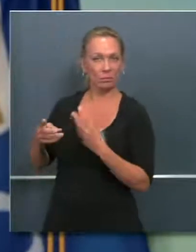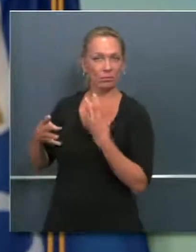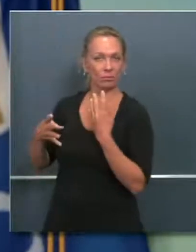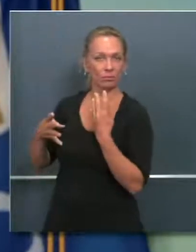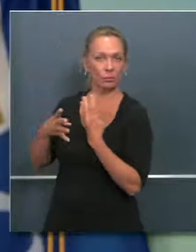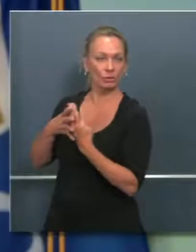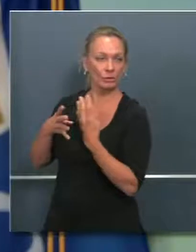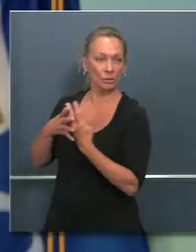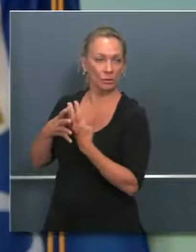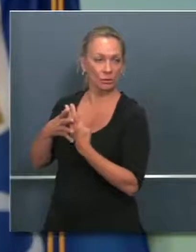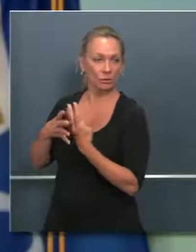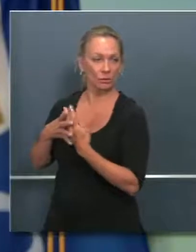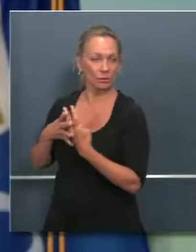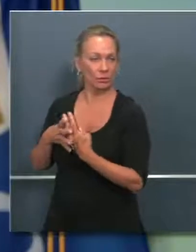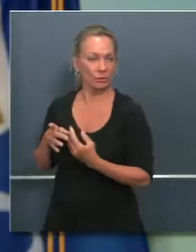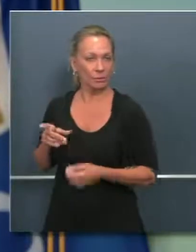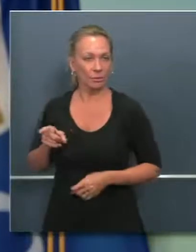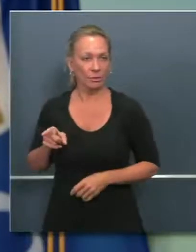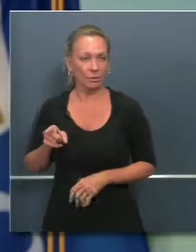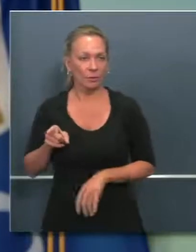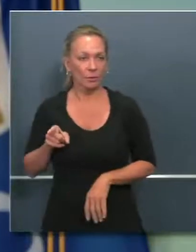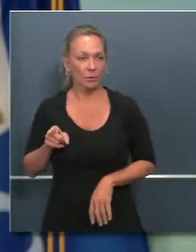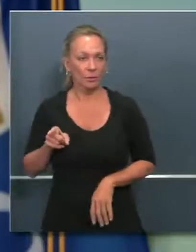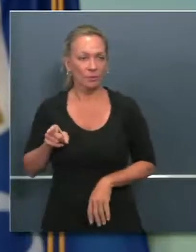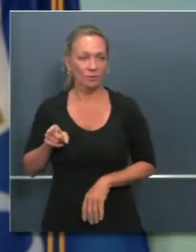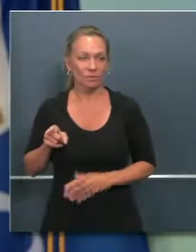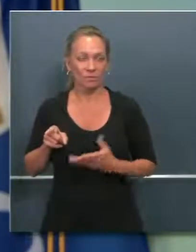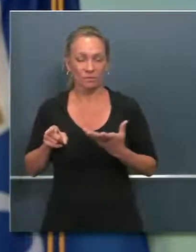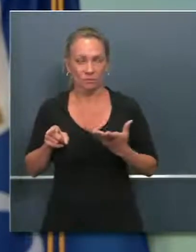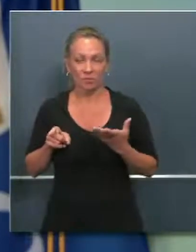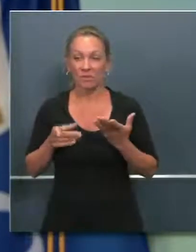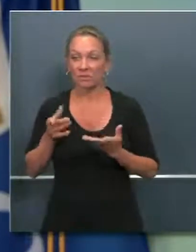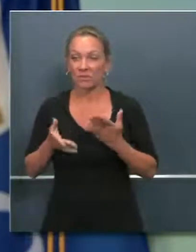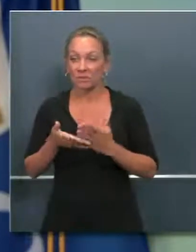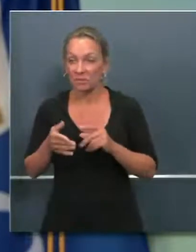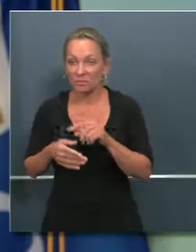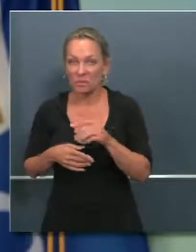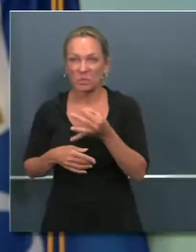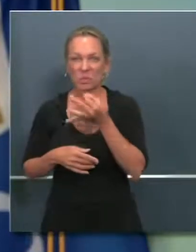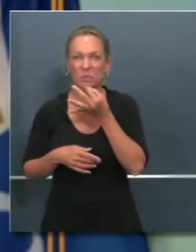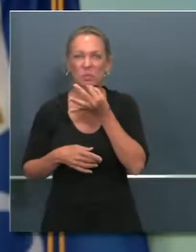be tested positive and that's exactly what looks like occurred at San Quentin I'll get to that in